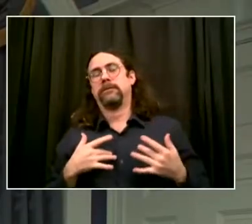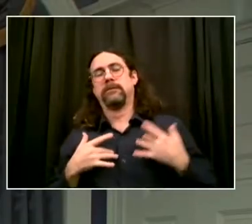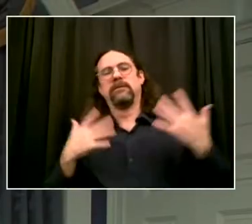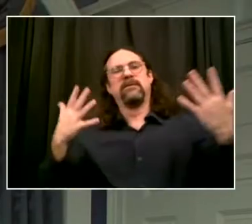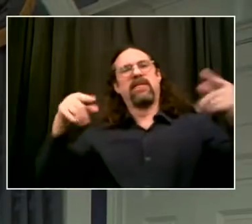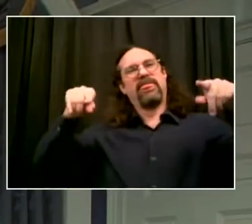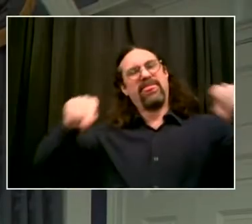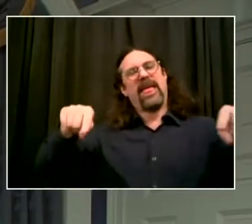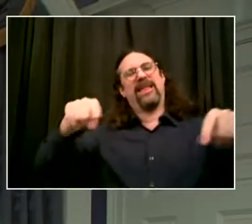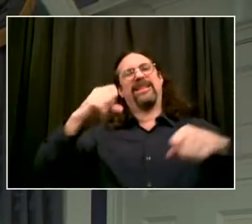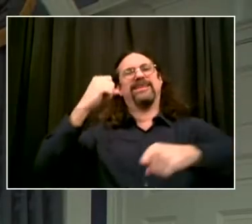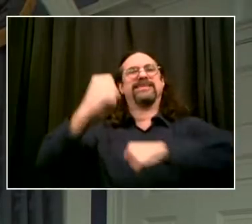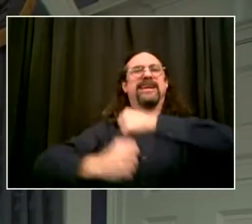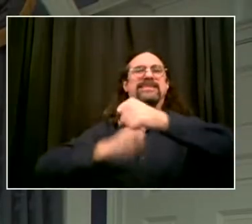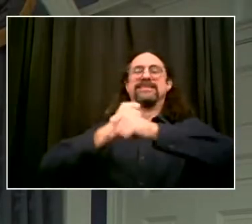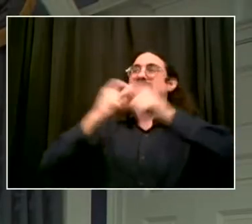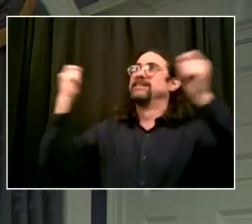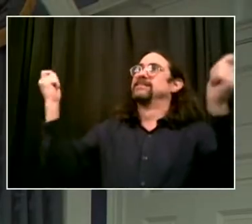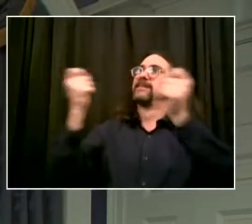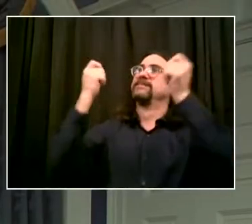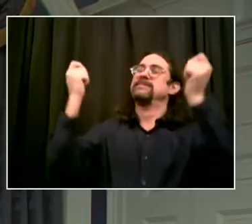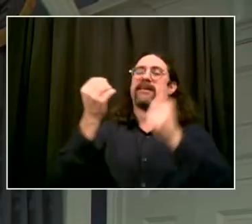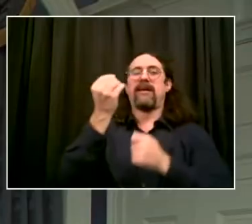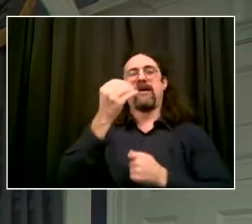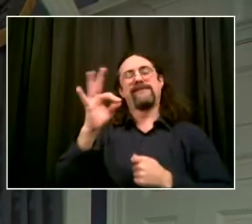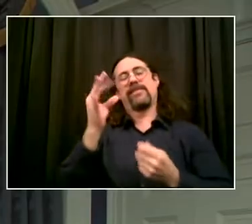CITY. SO LET THIS BE A SEASON OF LIFE FOR ALL OF US. THANK YOU EVERYONE.